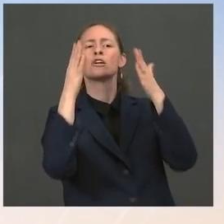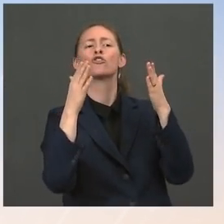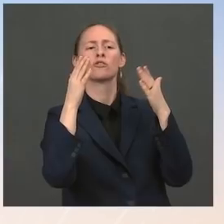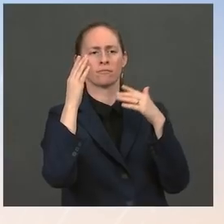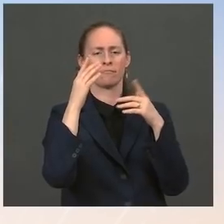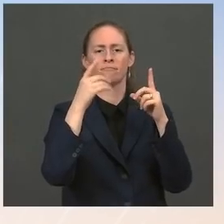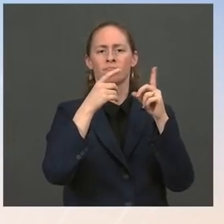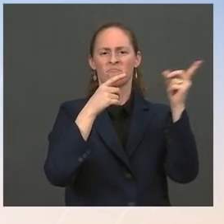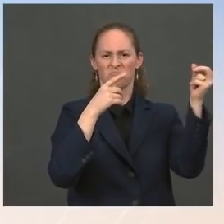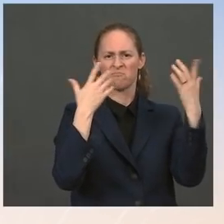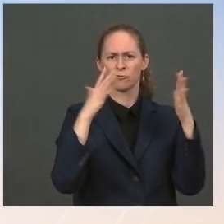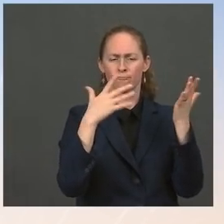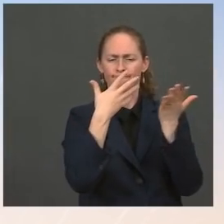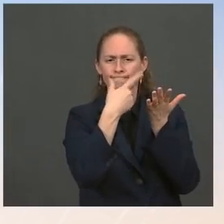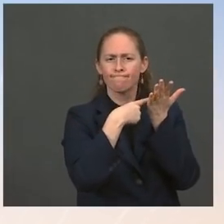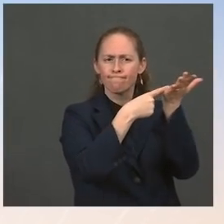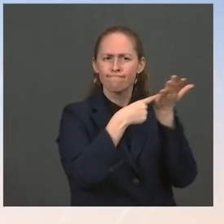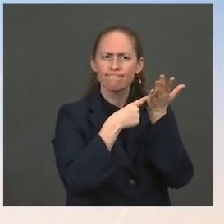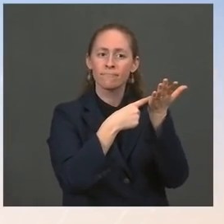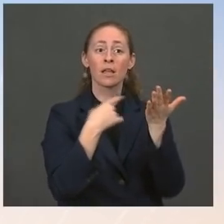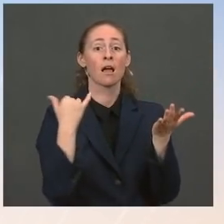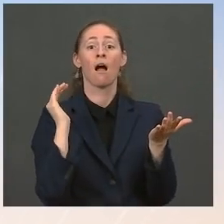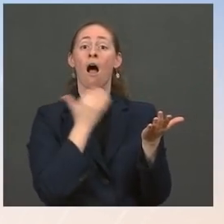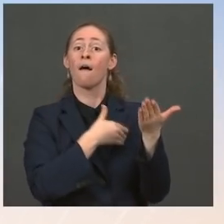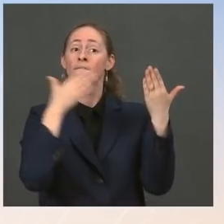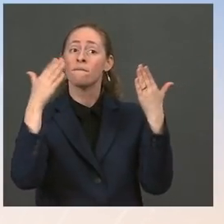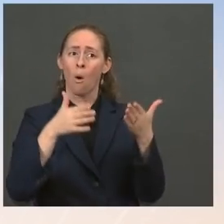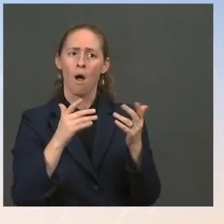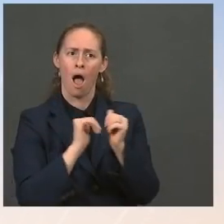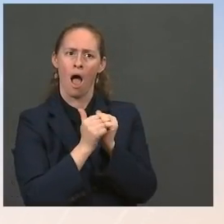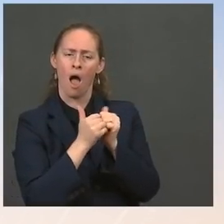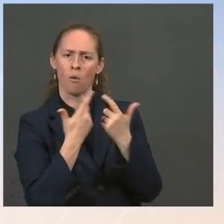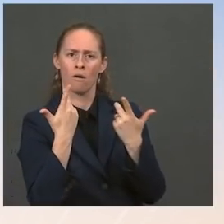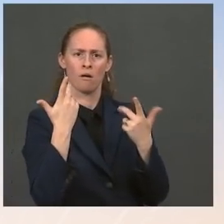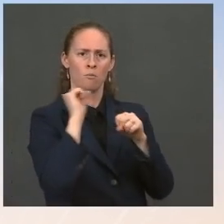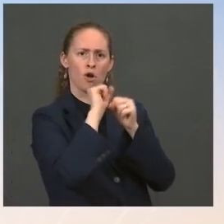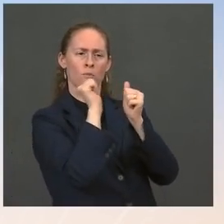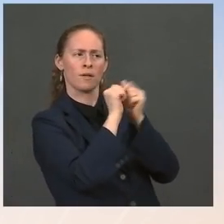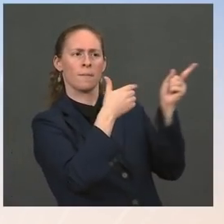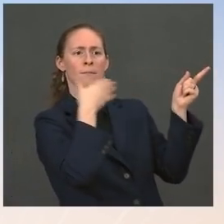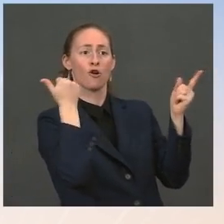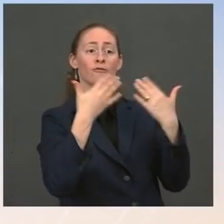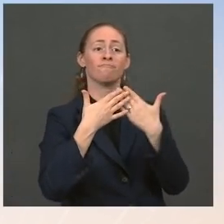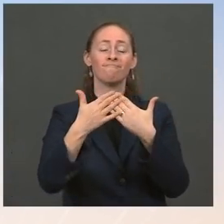So, at this point, what our focus is on is how we work with the French moving forward. The Press: Thank you, Jen. Ms. Psaki: Thanks, everyone.